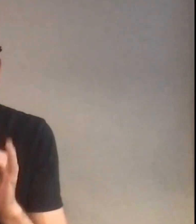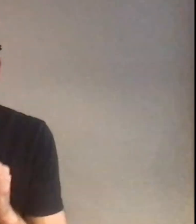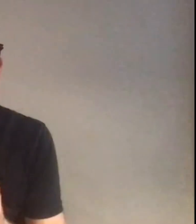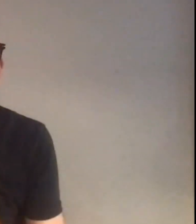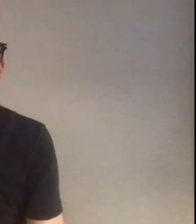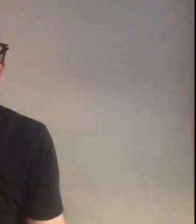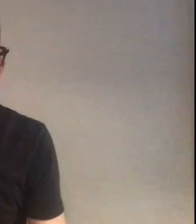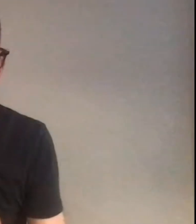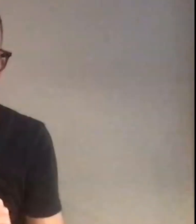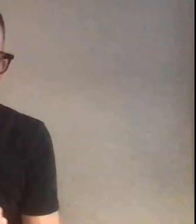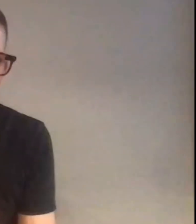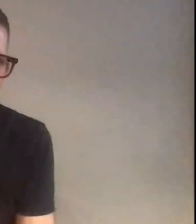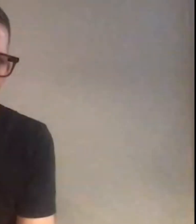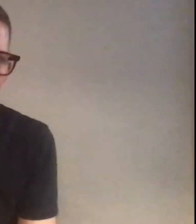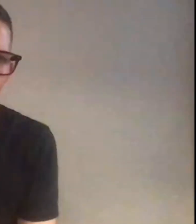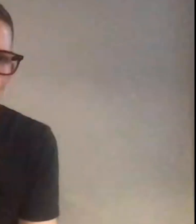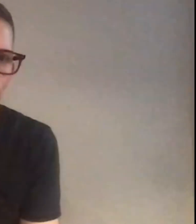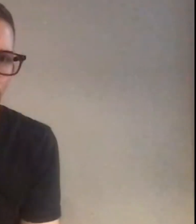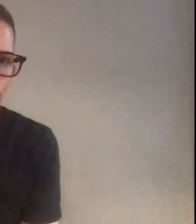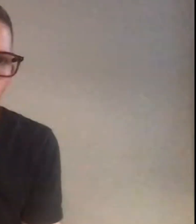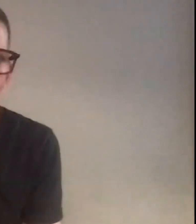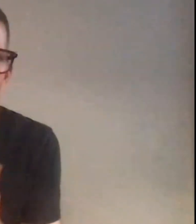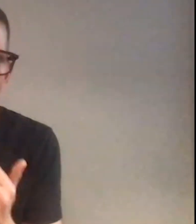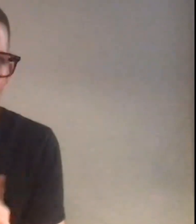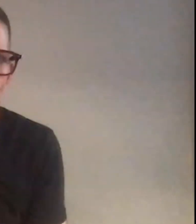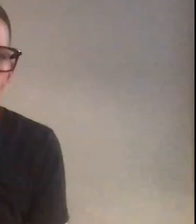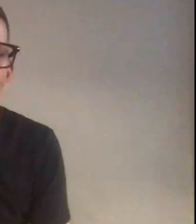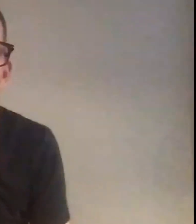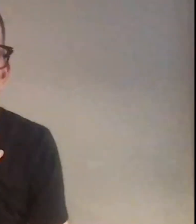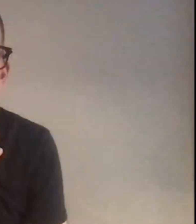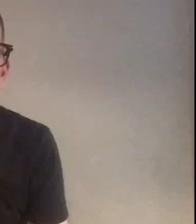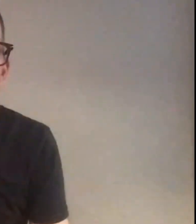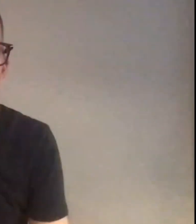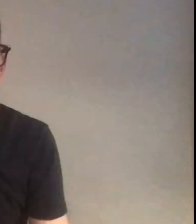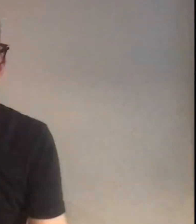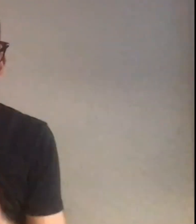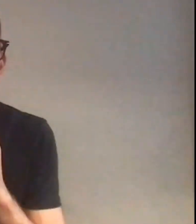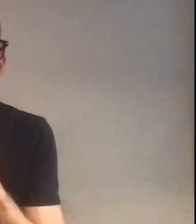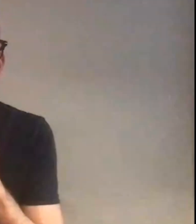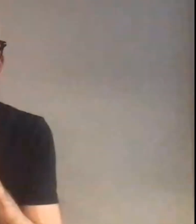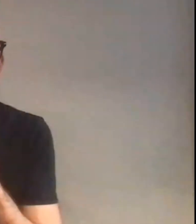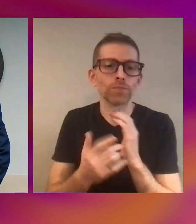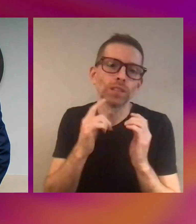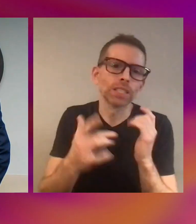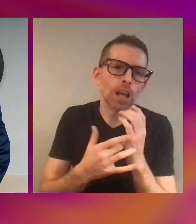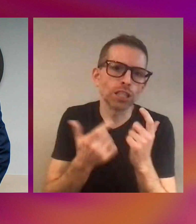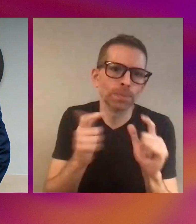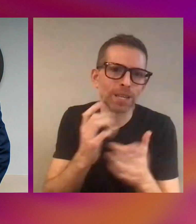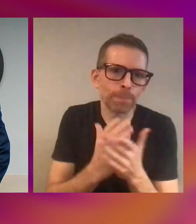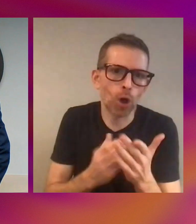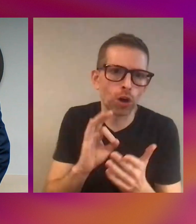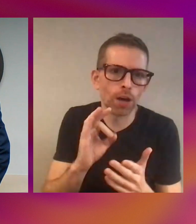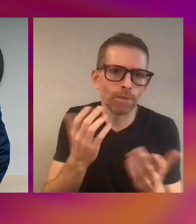everyone's lives by the interviews that you give, I'm just wondering, technology is a huge part of what you do. What would you be doing if